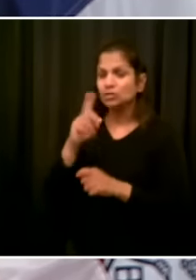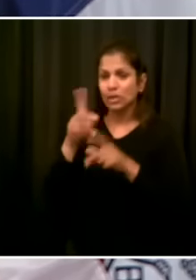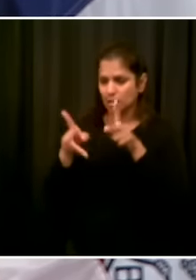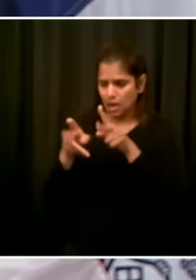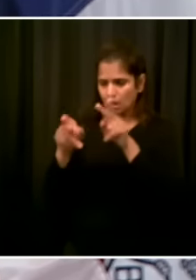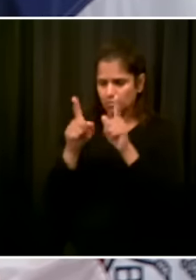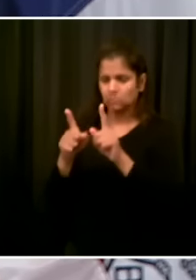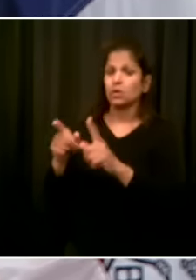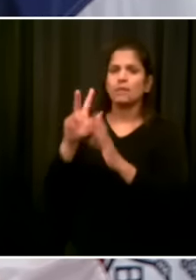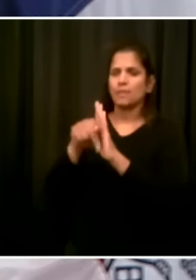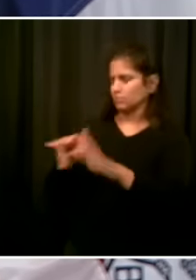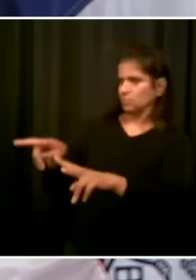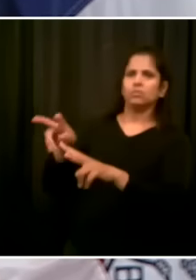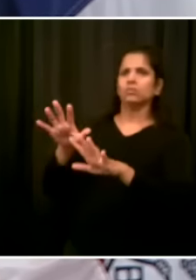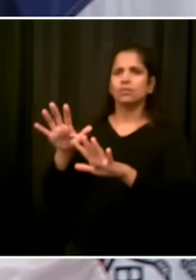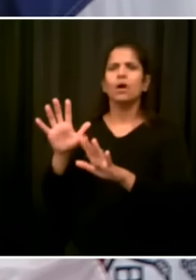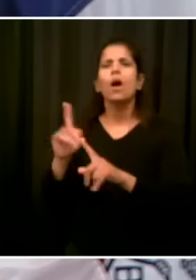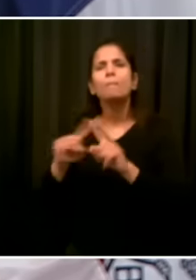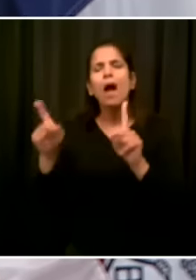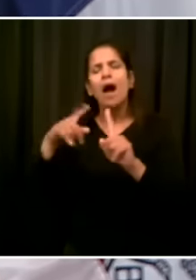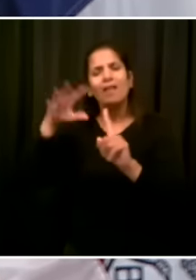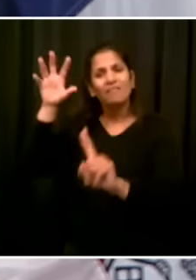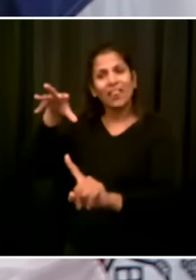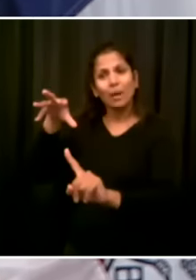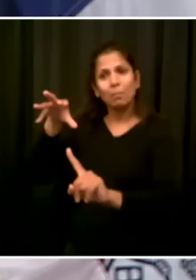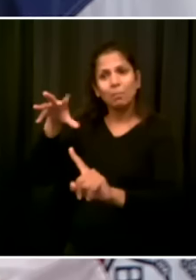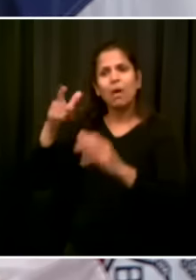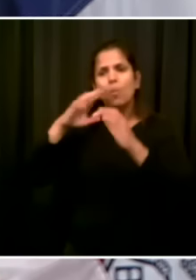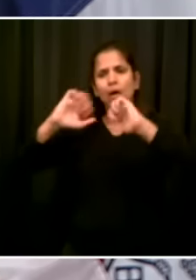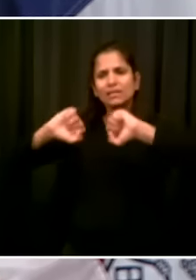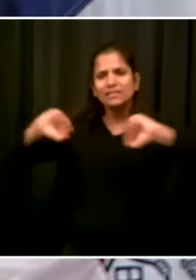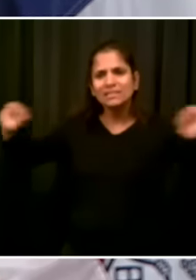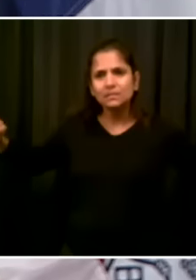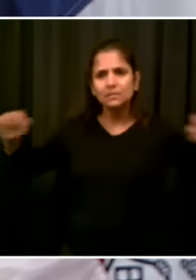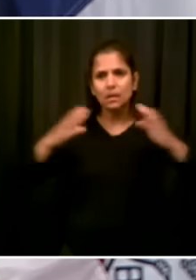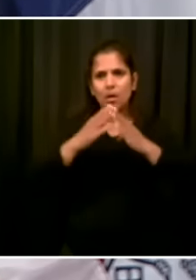FOR SCHOOL BUILDINGS UNTIL